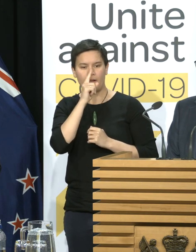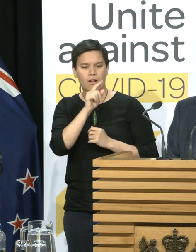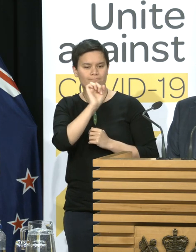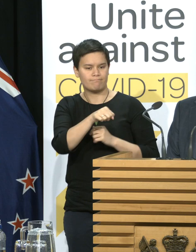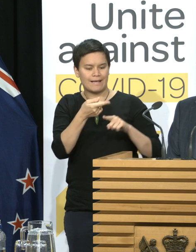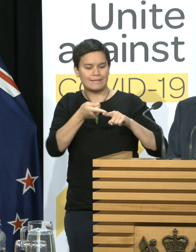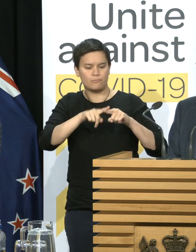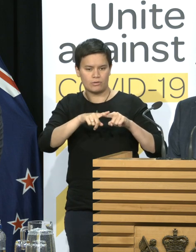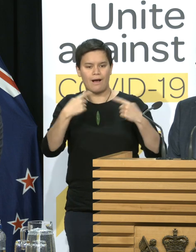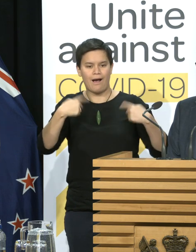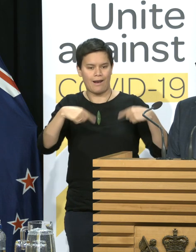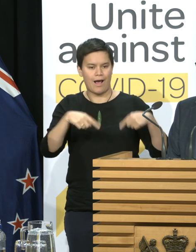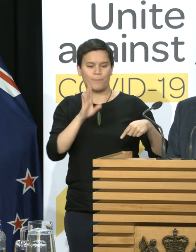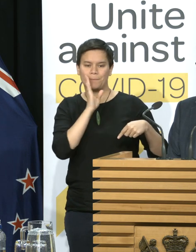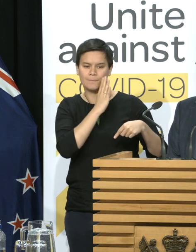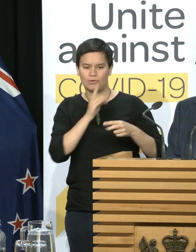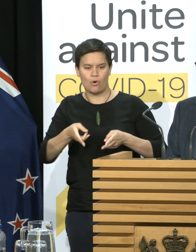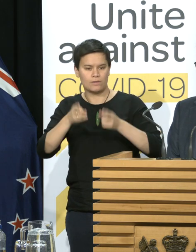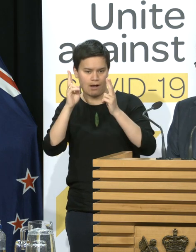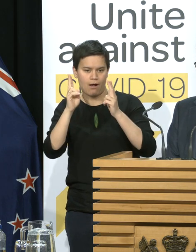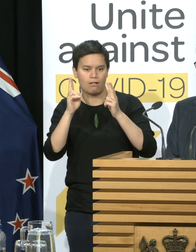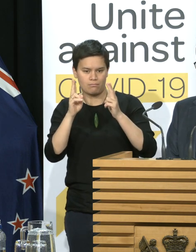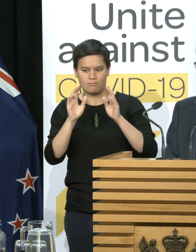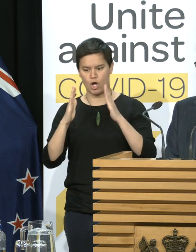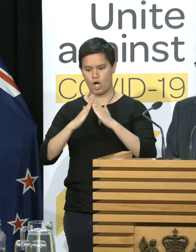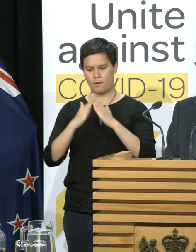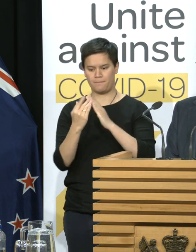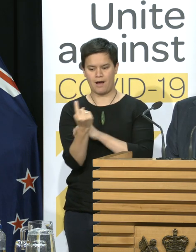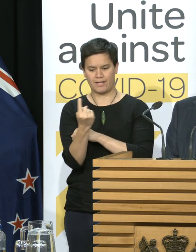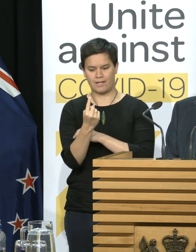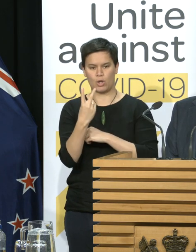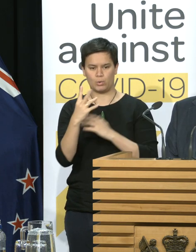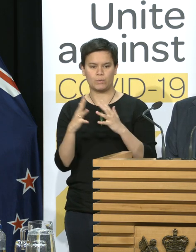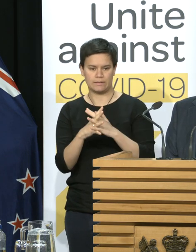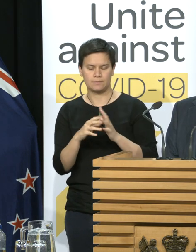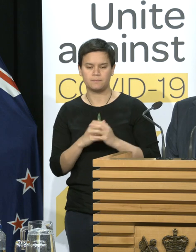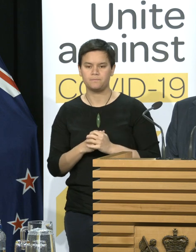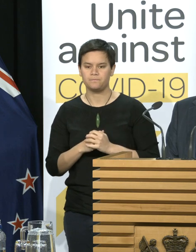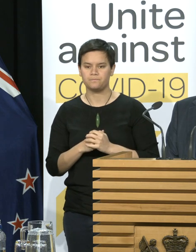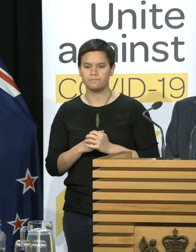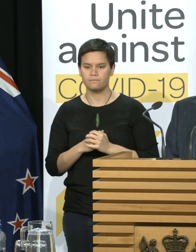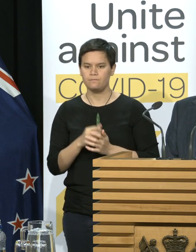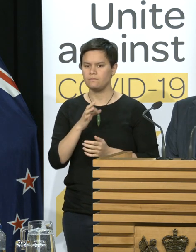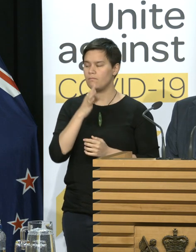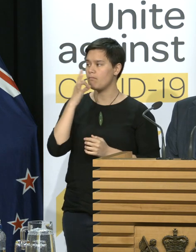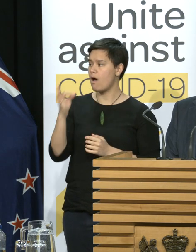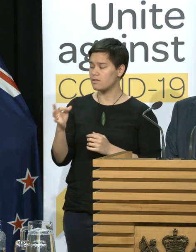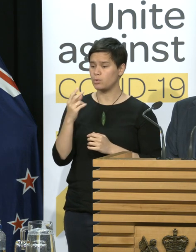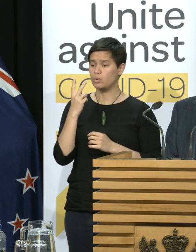just on numbers, do you have the COVID numbers for today? And I think, well, it's been maybe like a month since we had the last community case. Does that make you feel, I don't know,